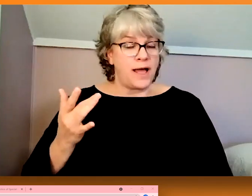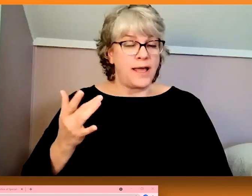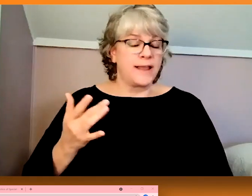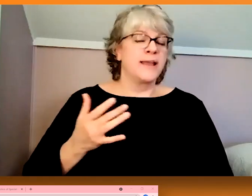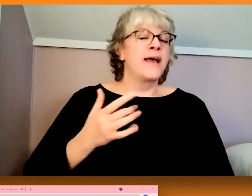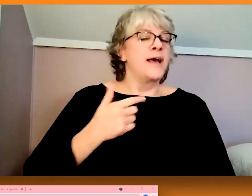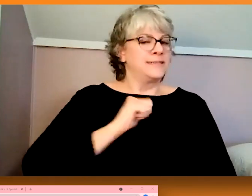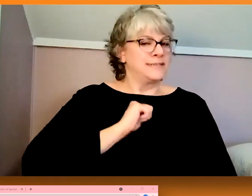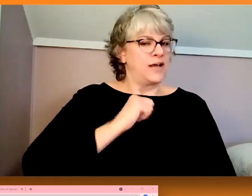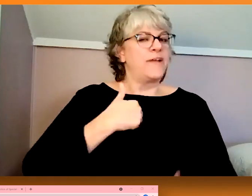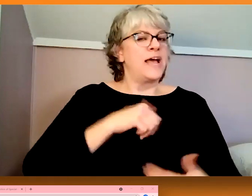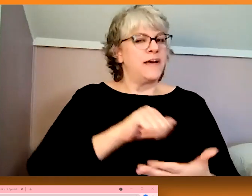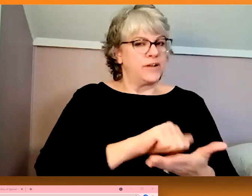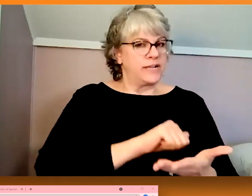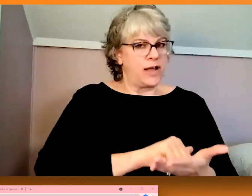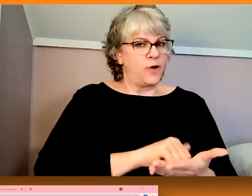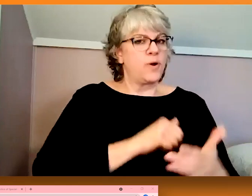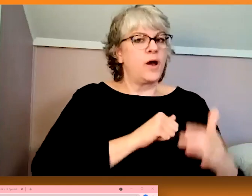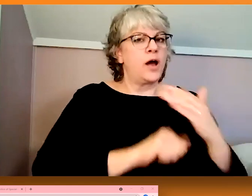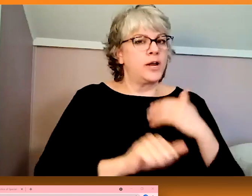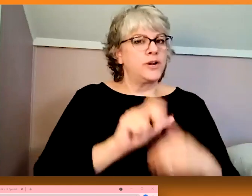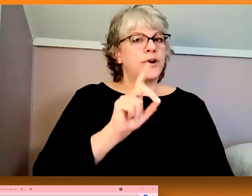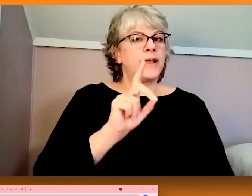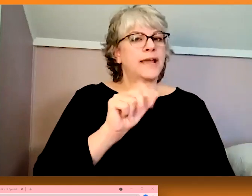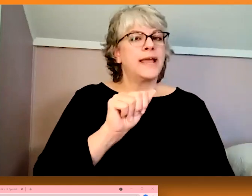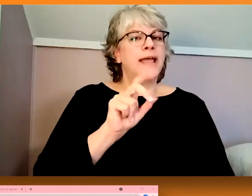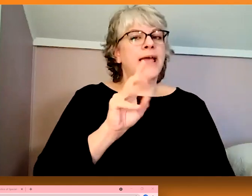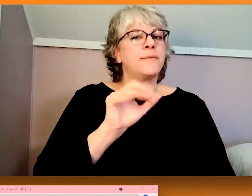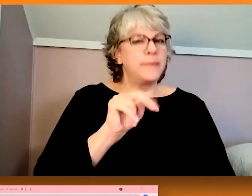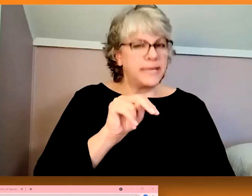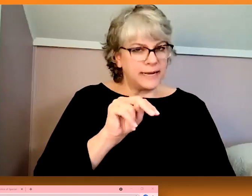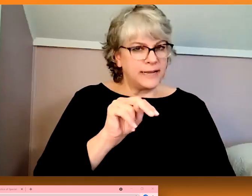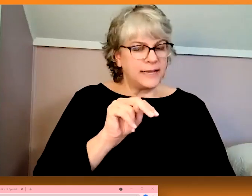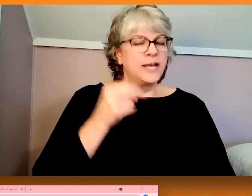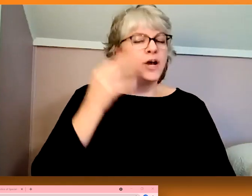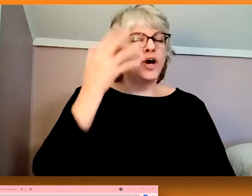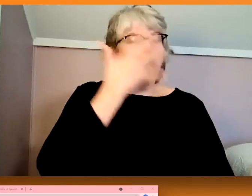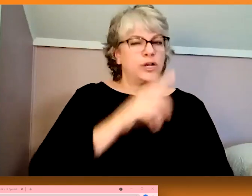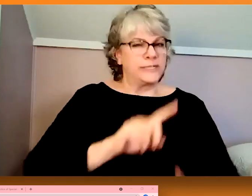but it's an administrator account, so the tabs are different, and things look different on my account,